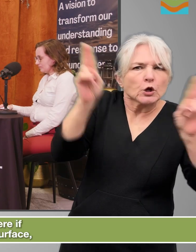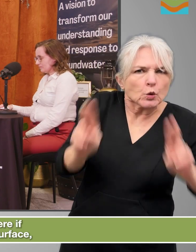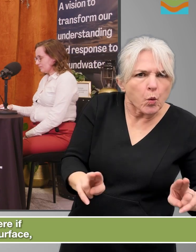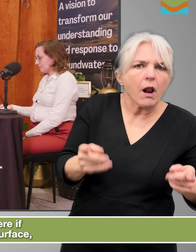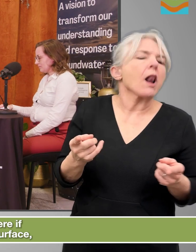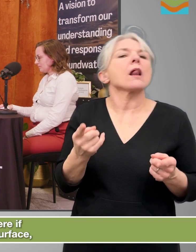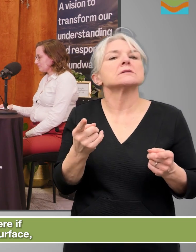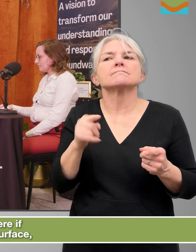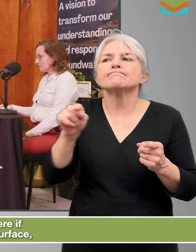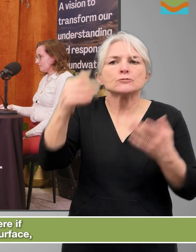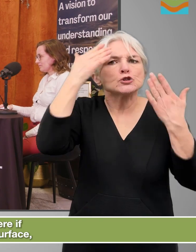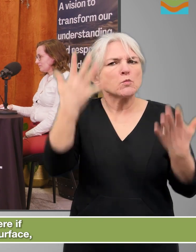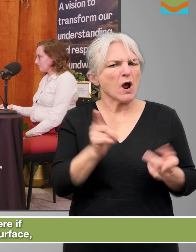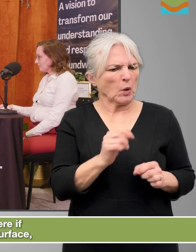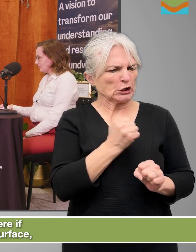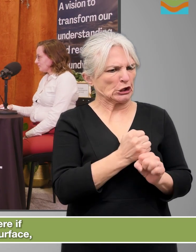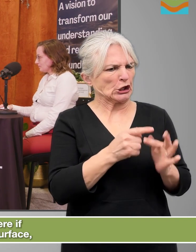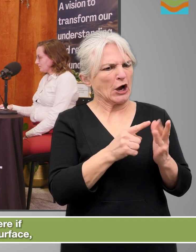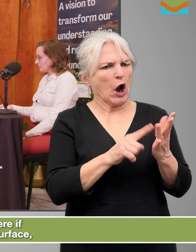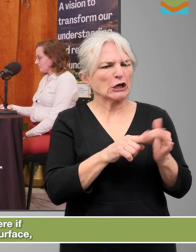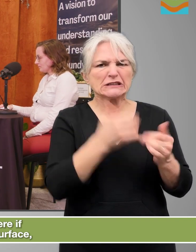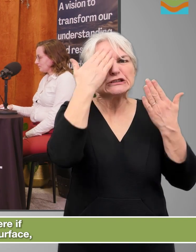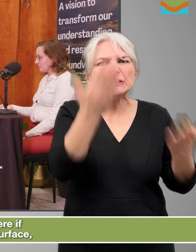but there is free data out there if you are interested in the subsurface,